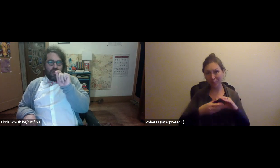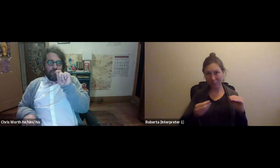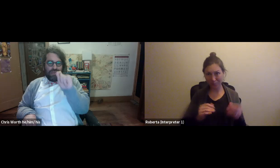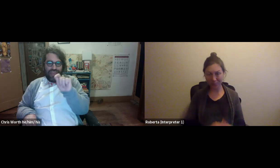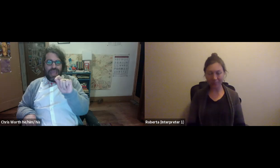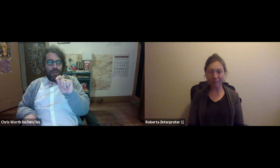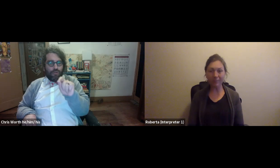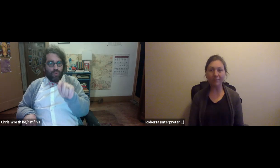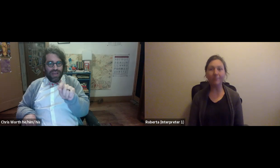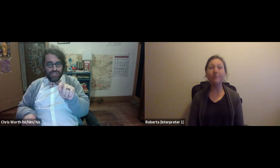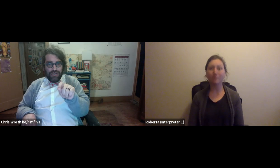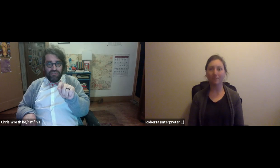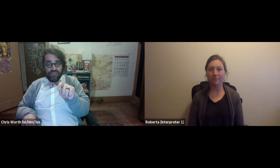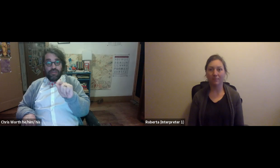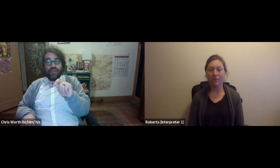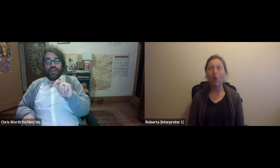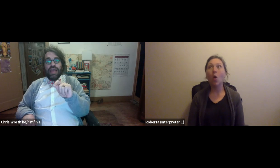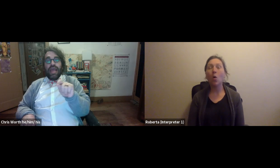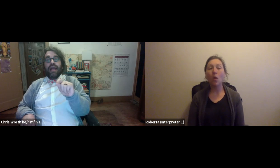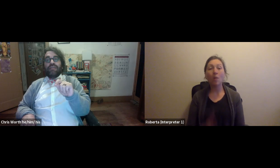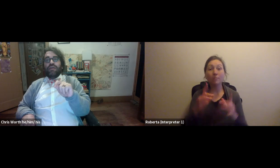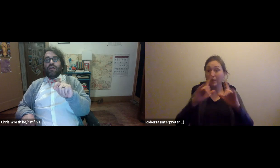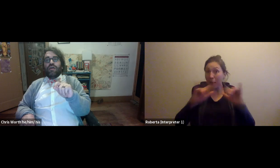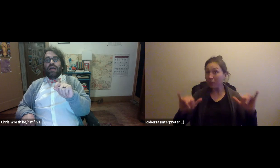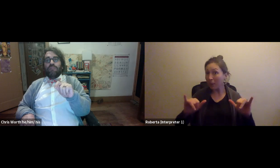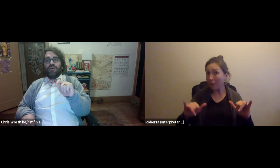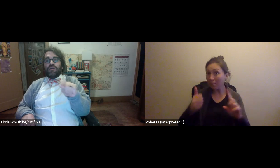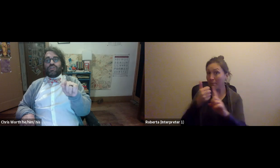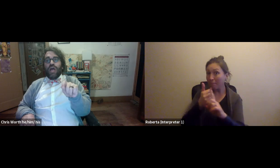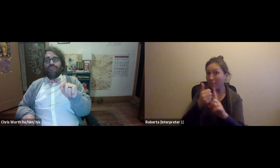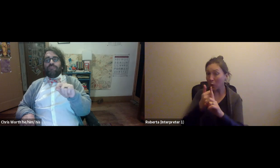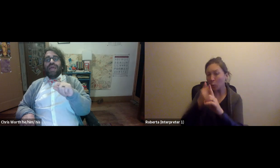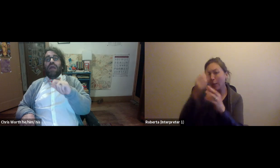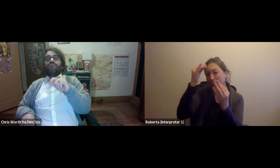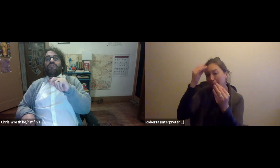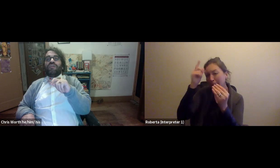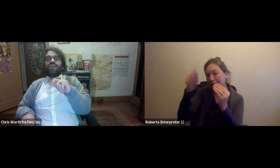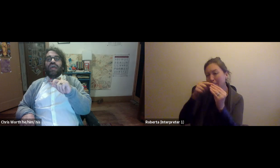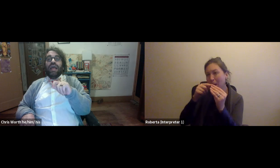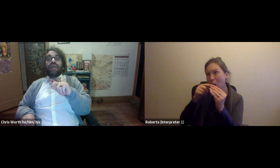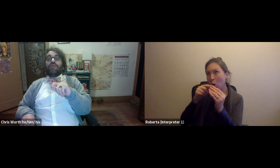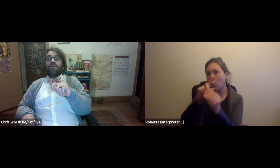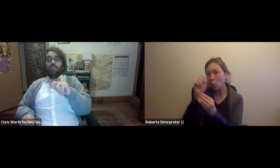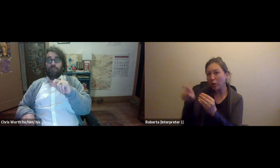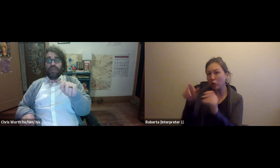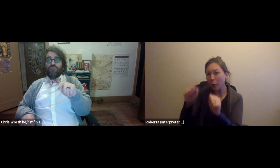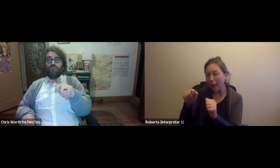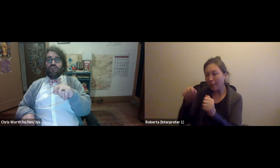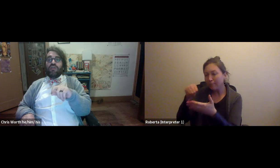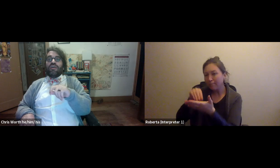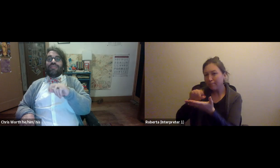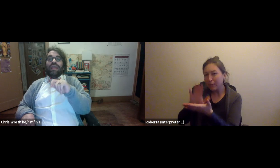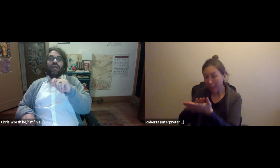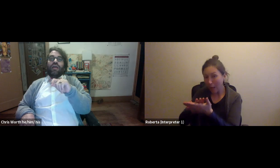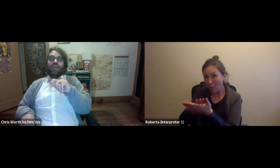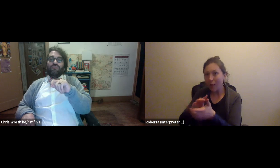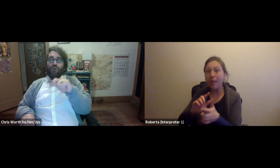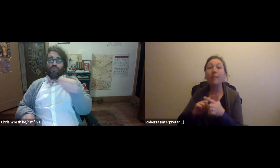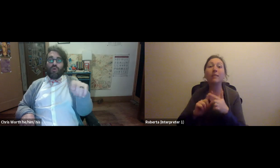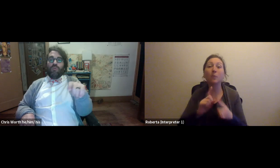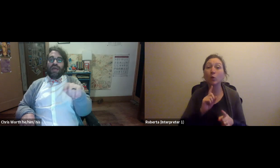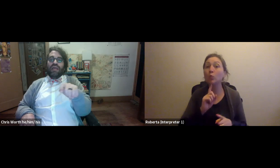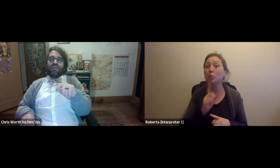be thinking about questions and jot them down and make sure that you don't go away